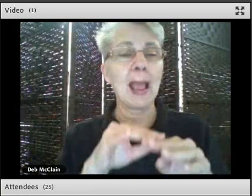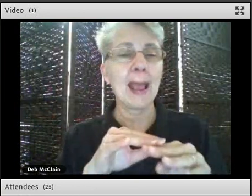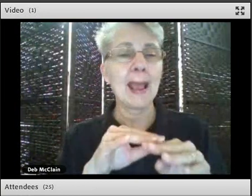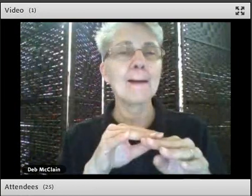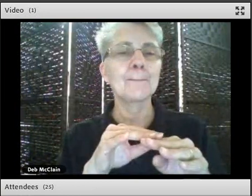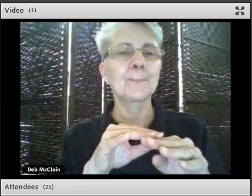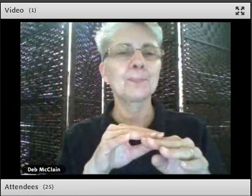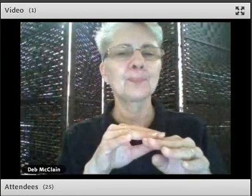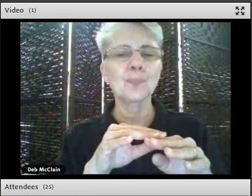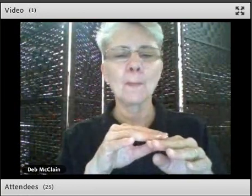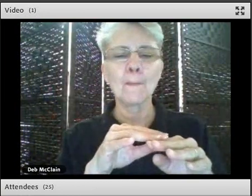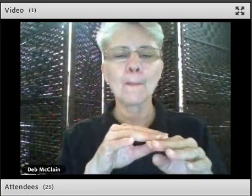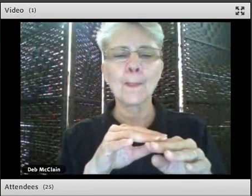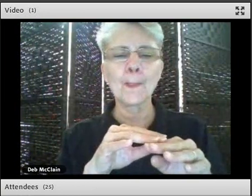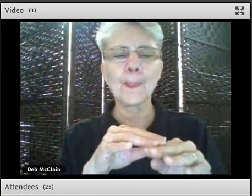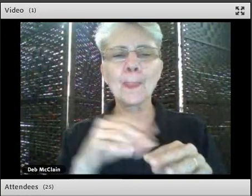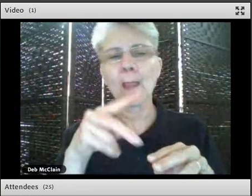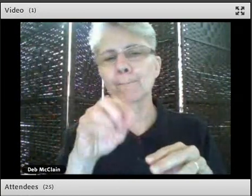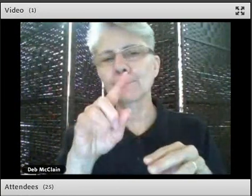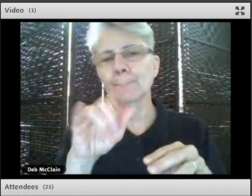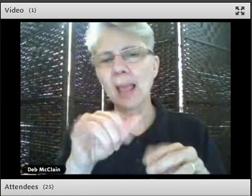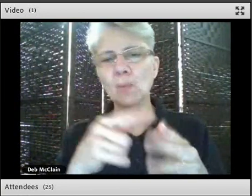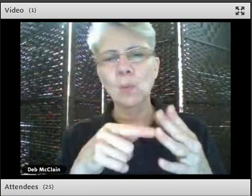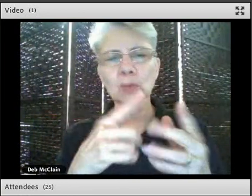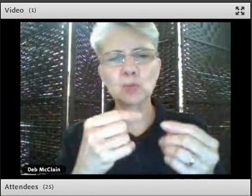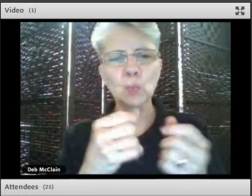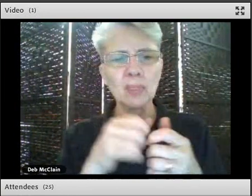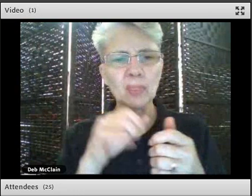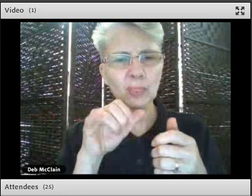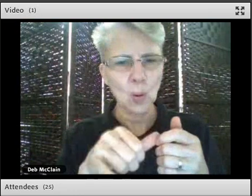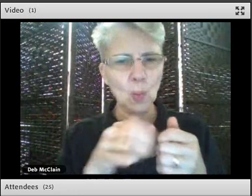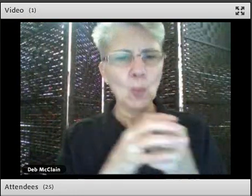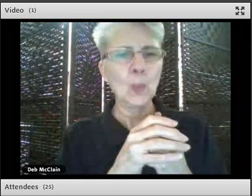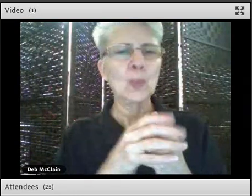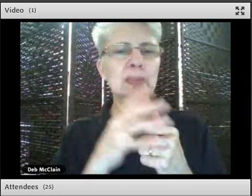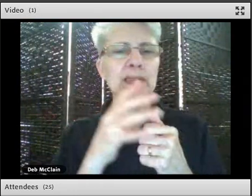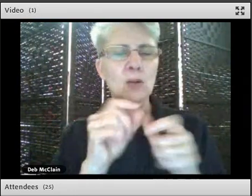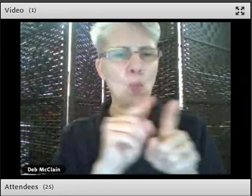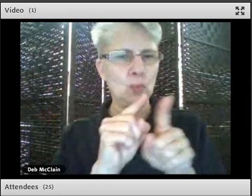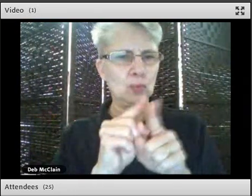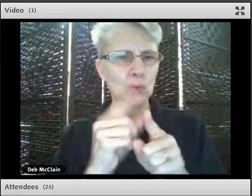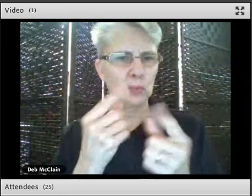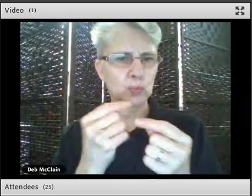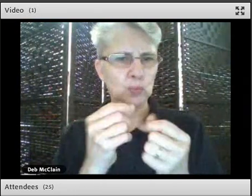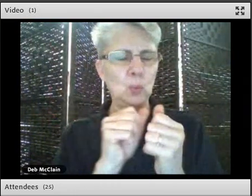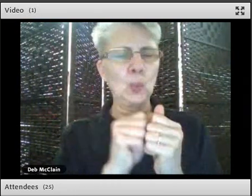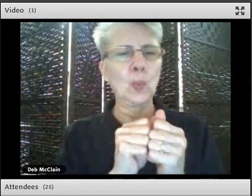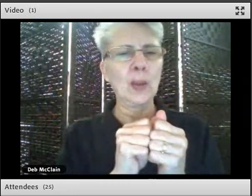and also what we do with the streaming and downloadable. And so, for now, it's the disc label.